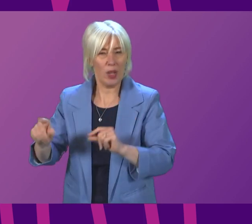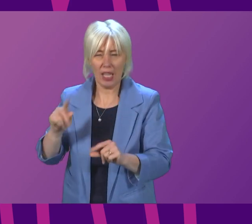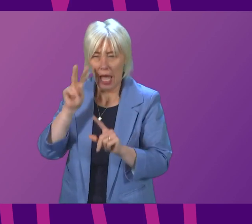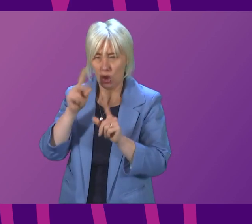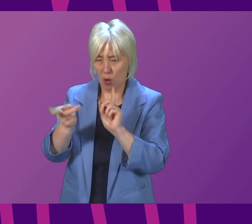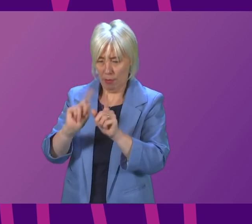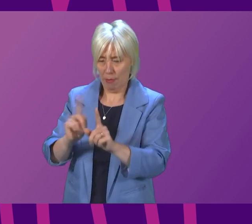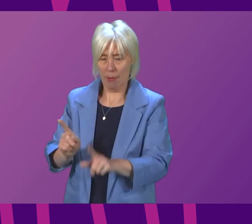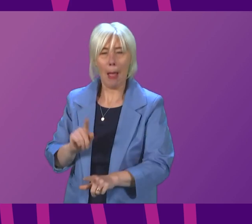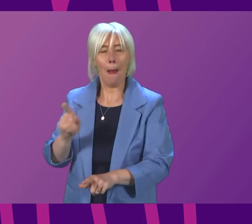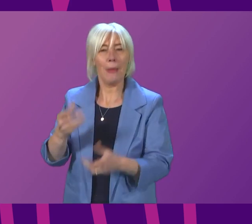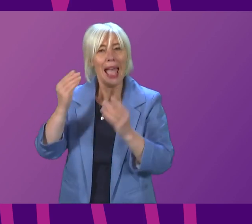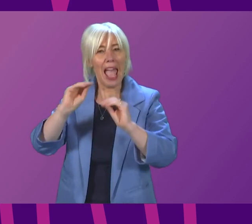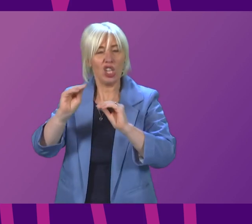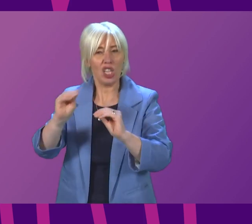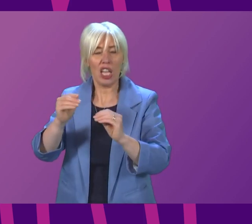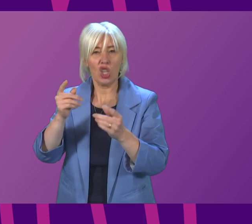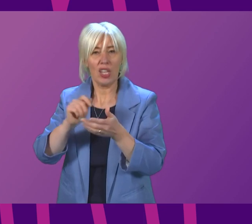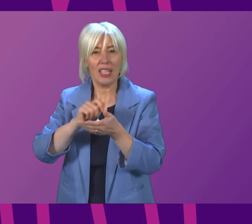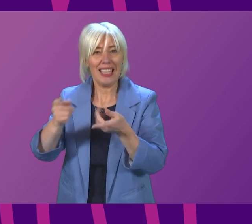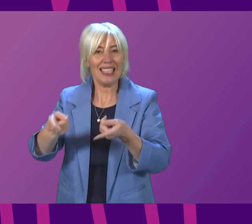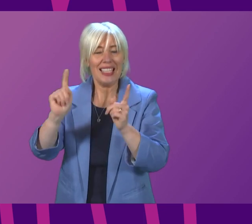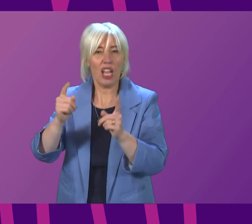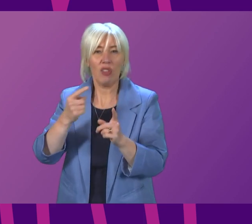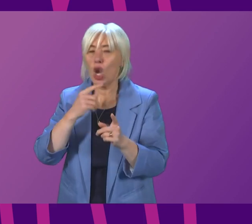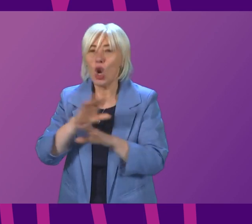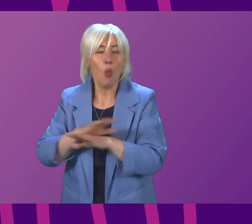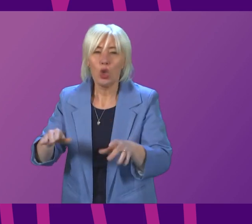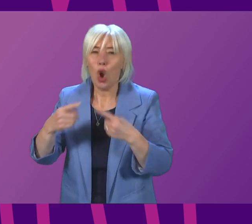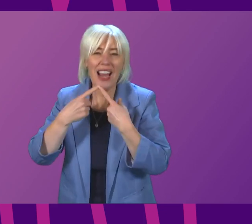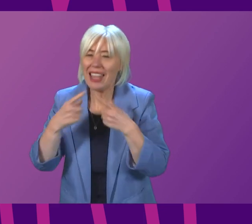for Education and Skills was rightly seeking, not to make announcements on Twitter, but